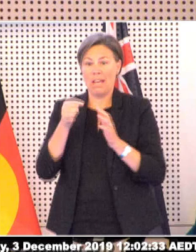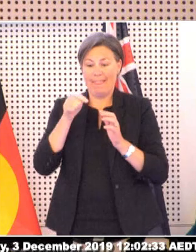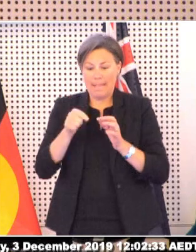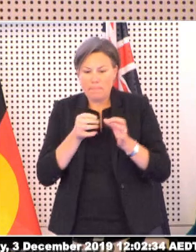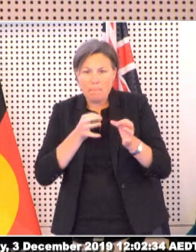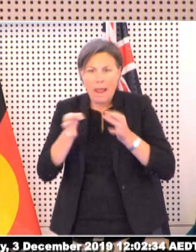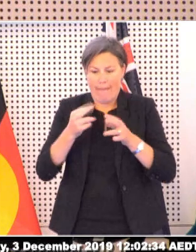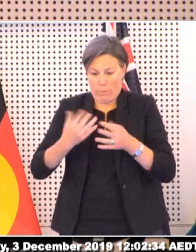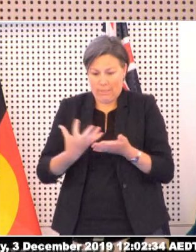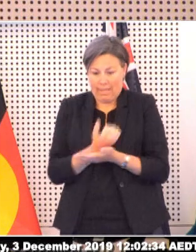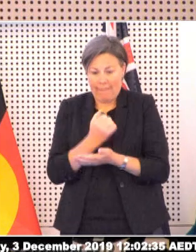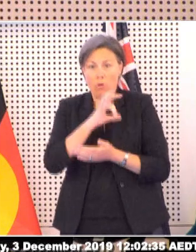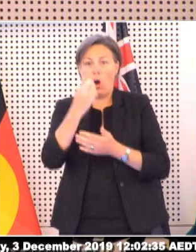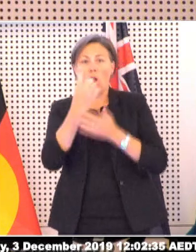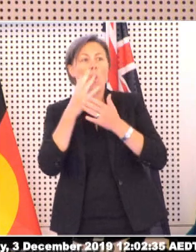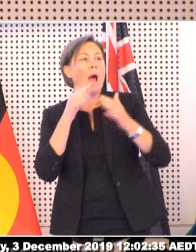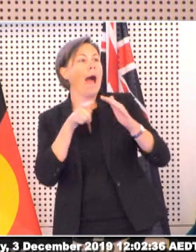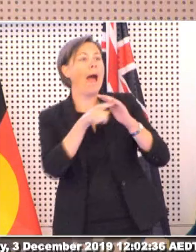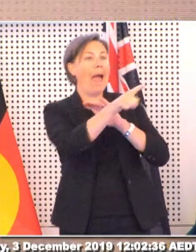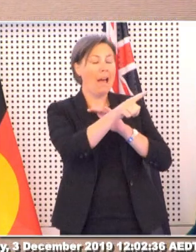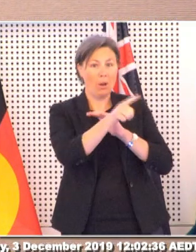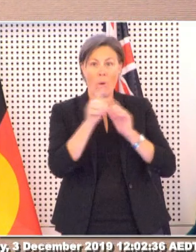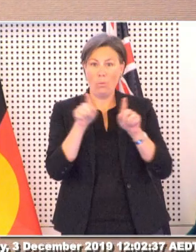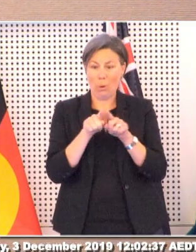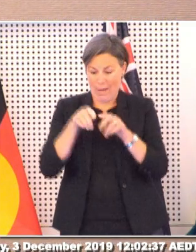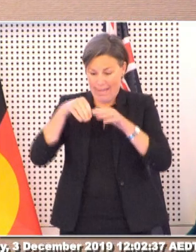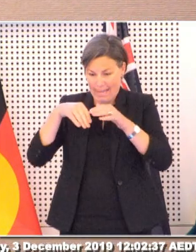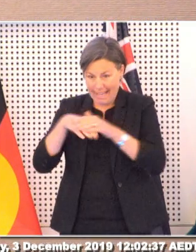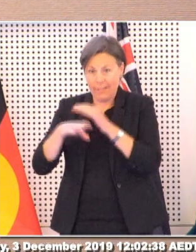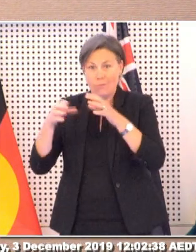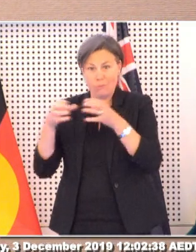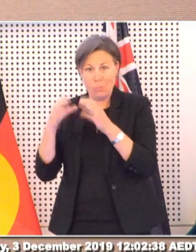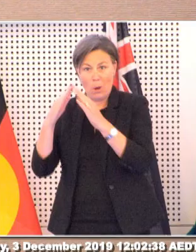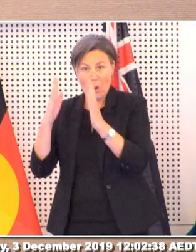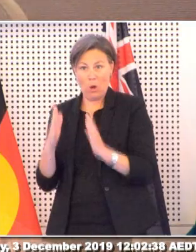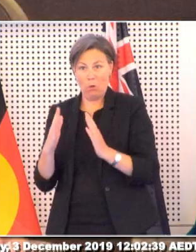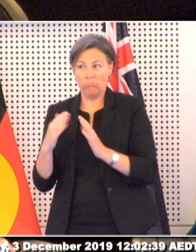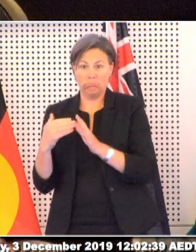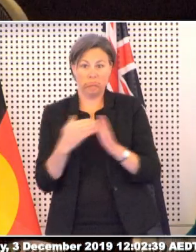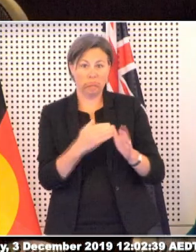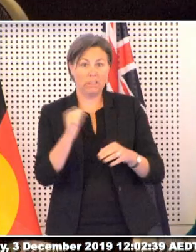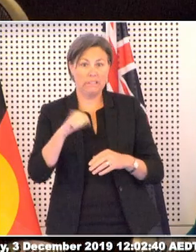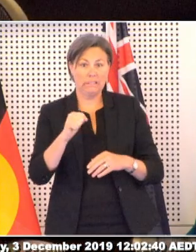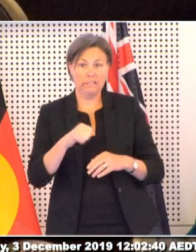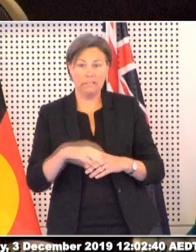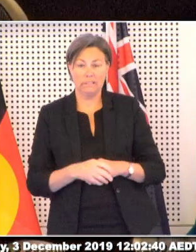Yes. In that sense, just picking up on the Commissioner’s question, when